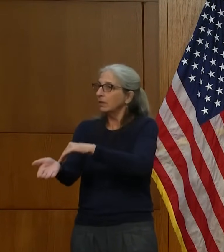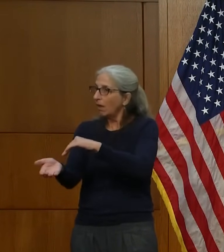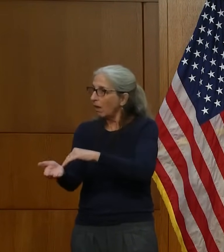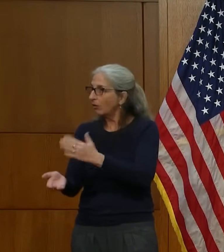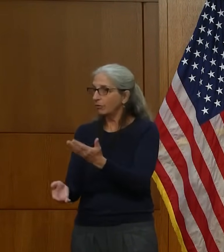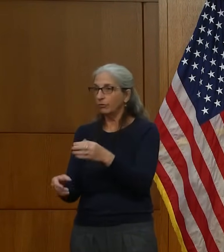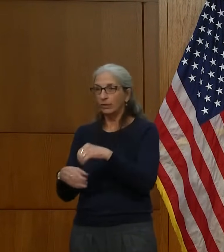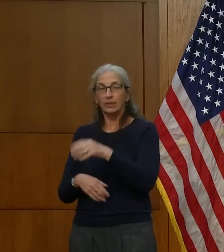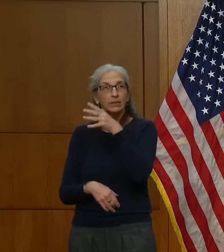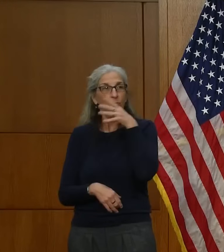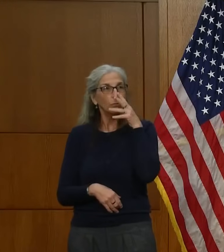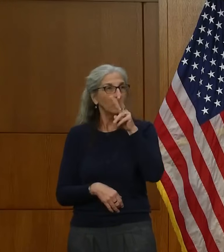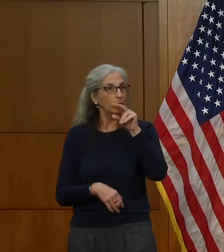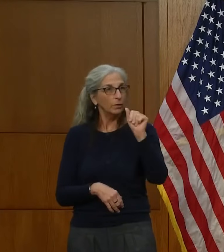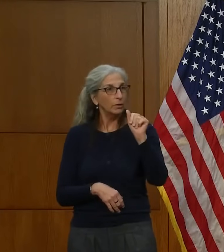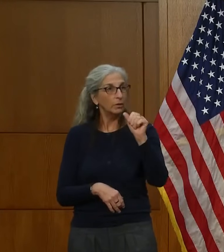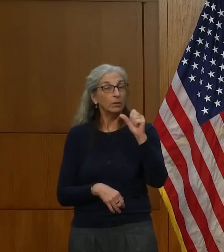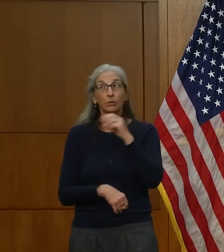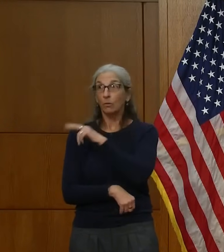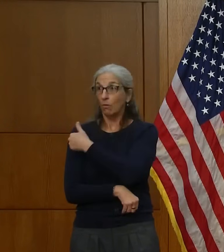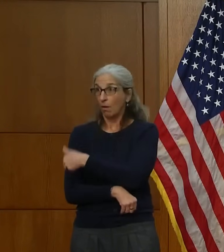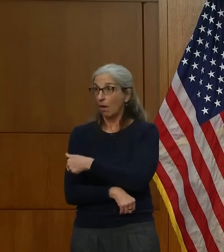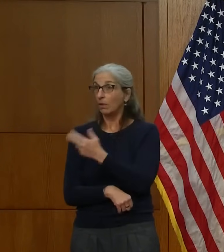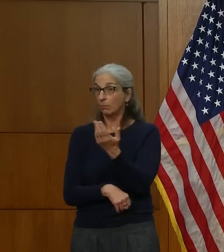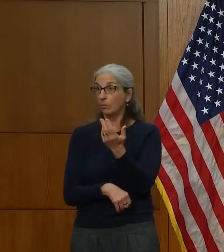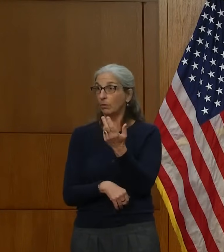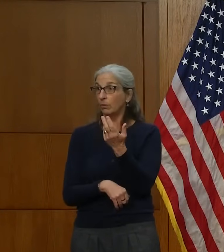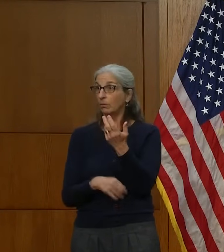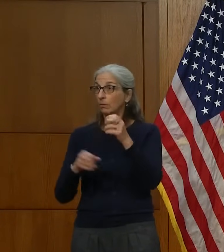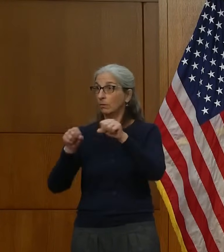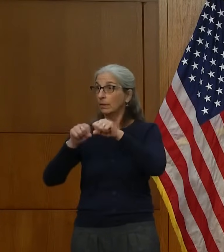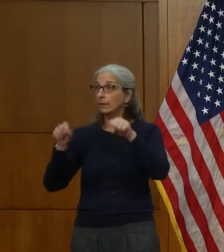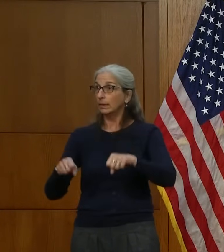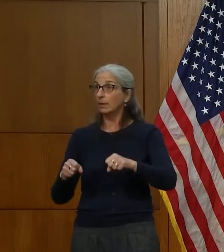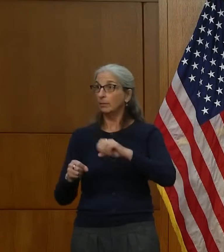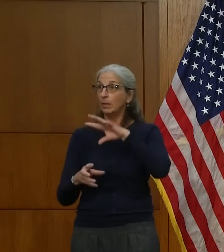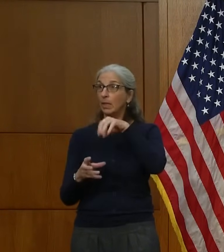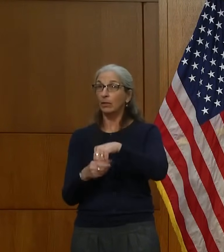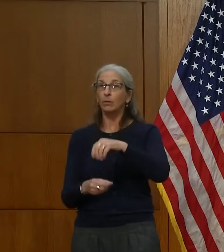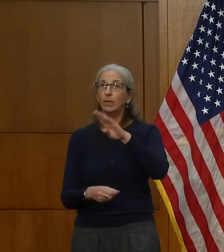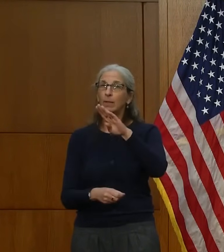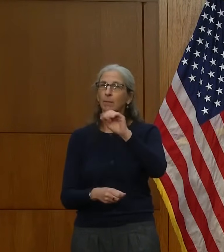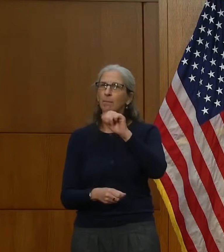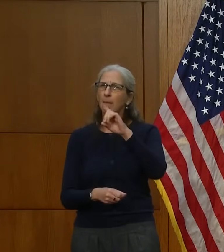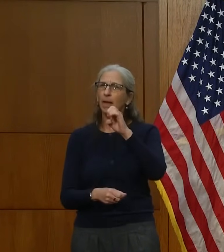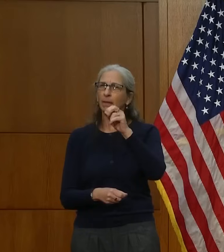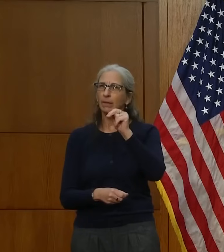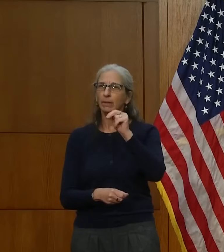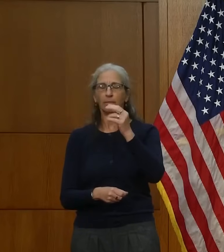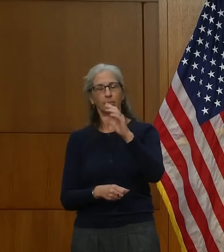BENCH OF PROVIDERS THAT THEY